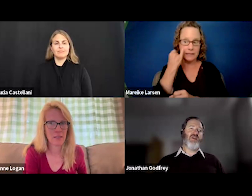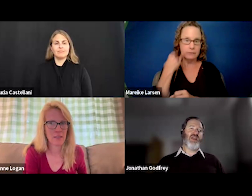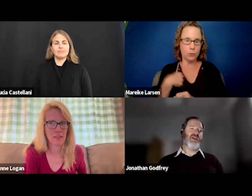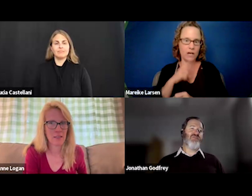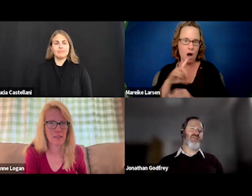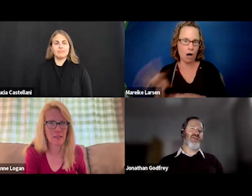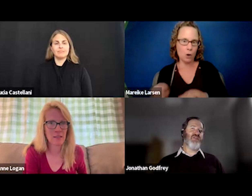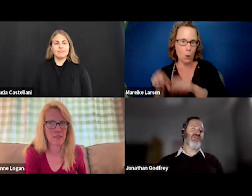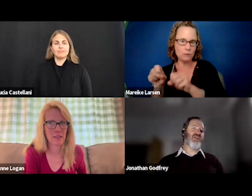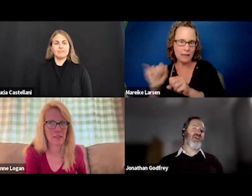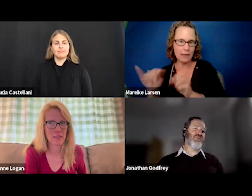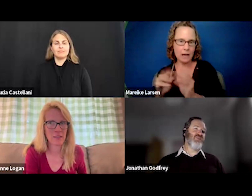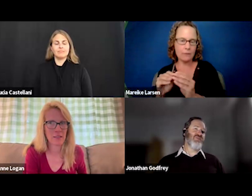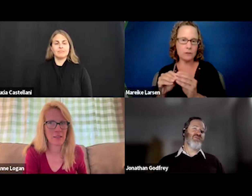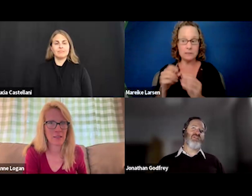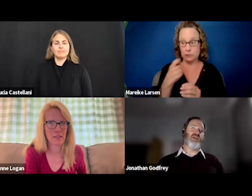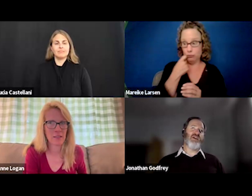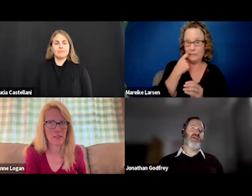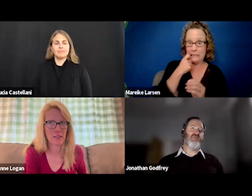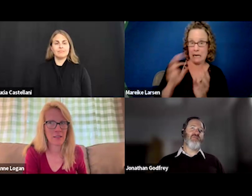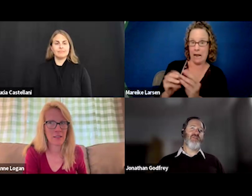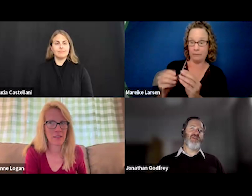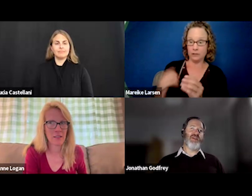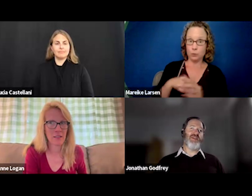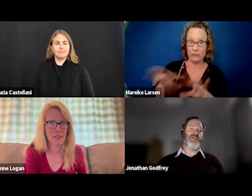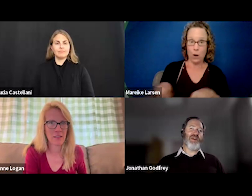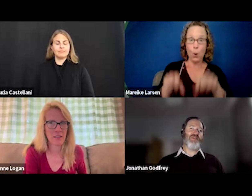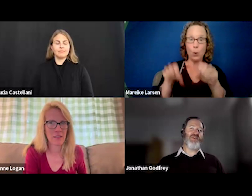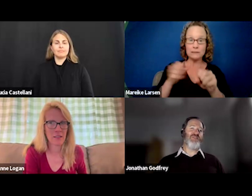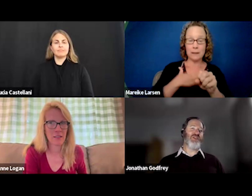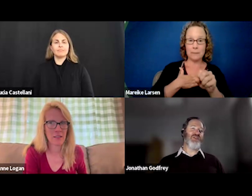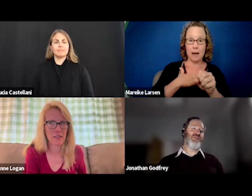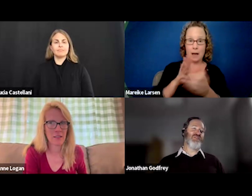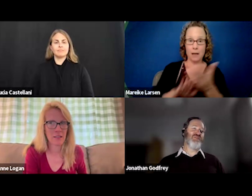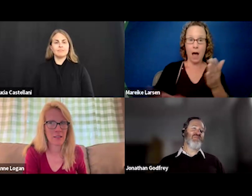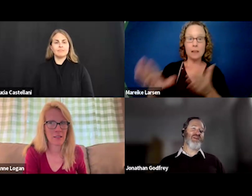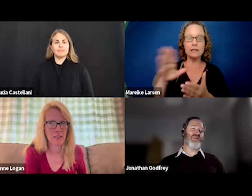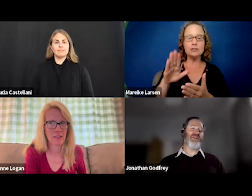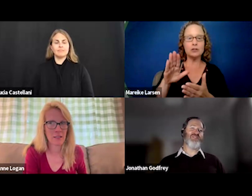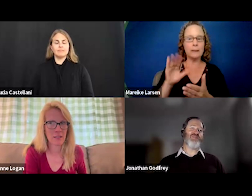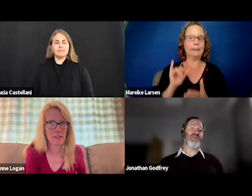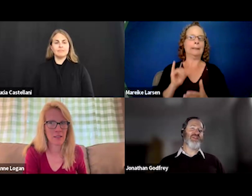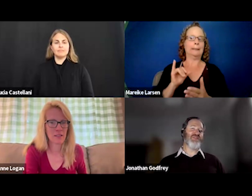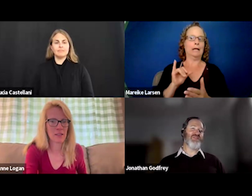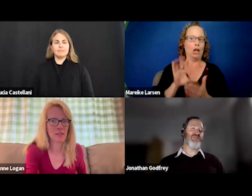The last one of those, having learned from my past experiences